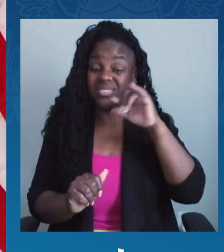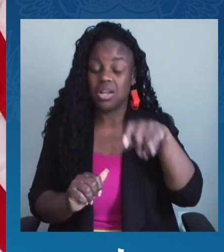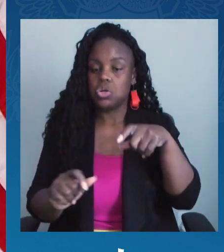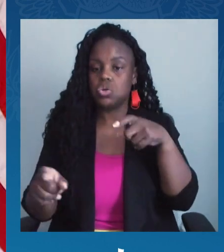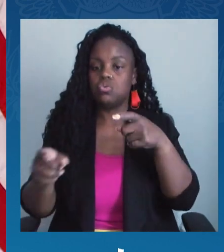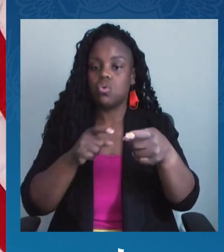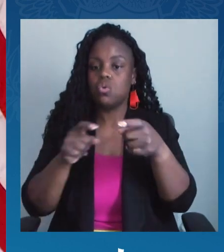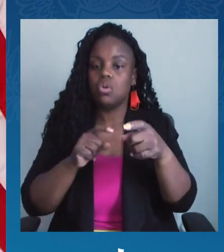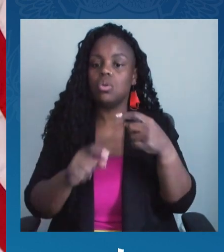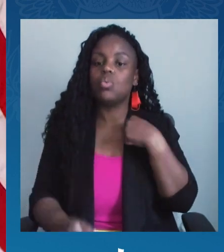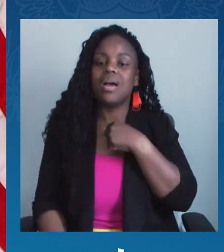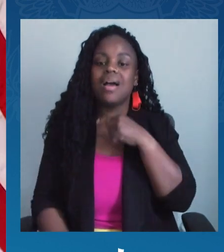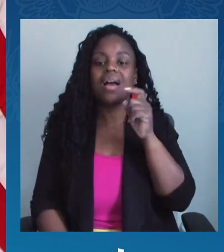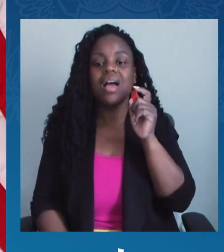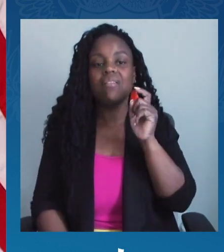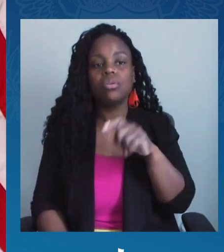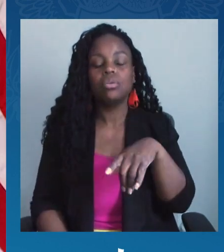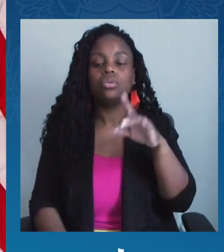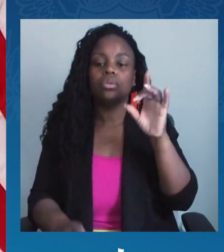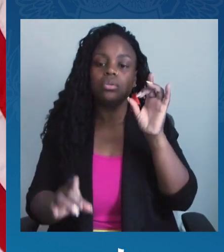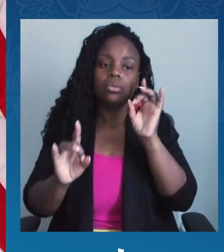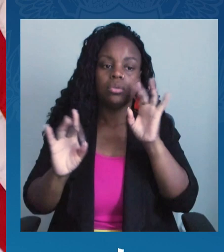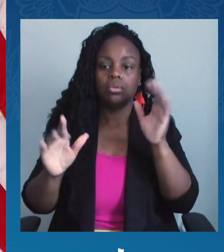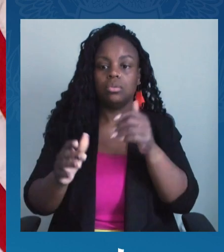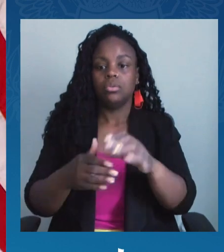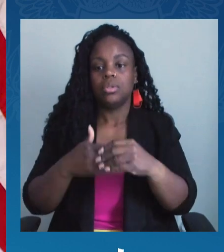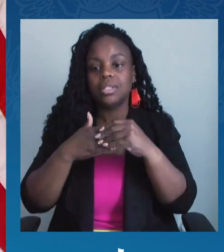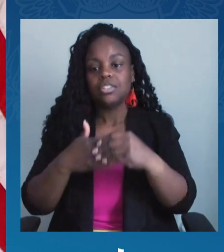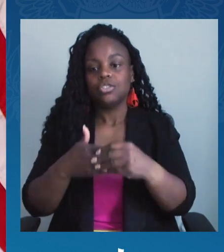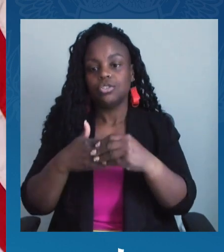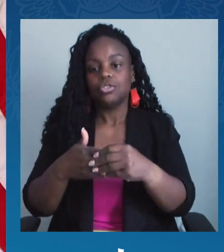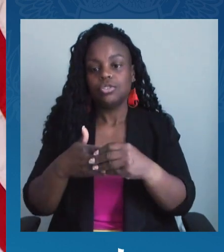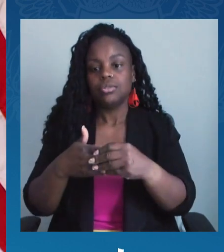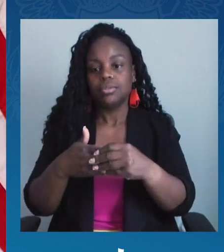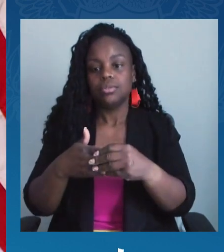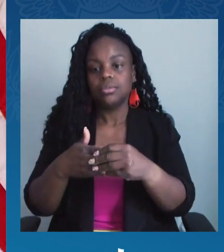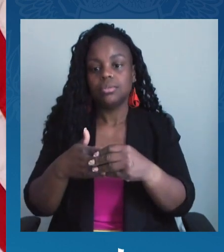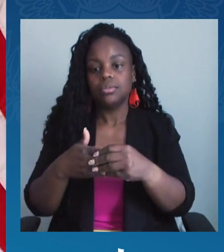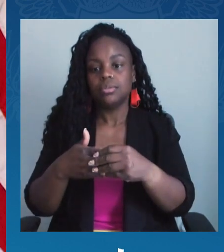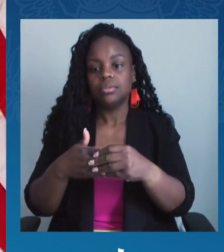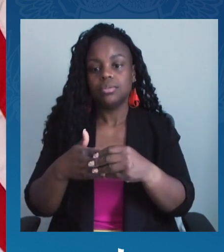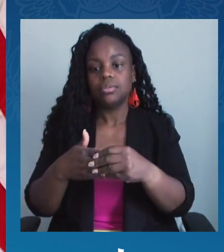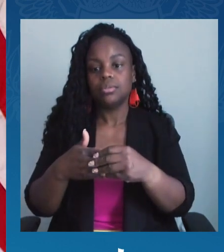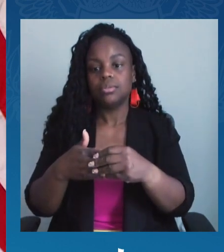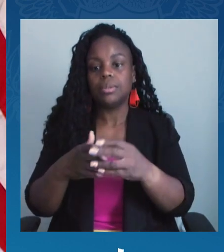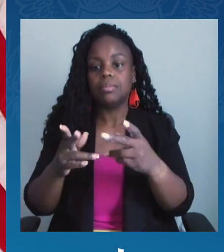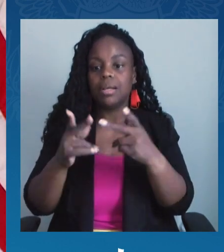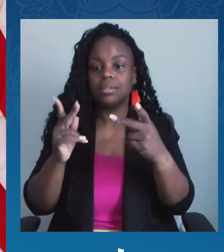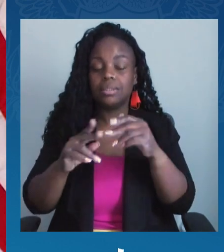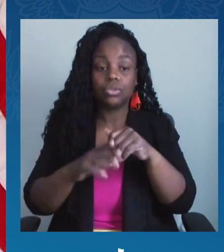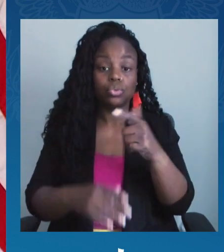so-called leaders in places like Georgia, Florida, Texas,